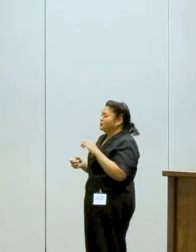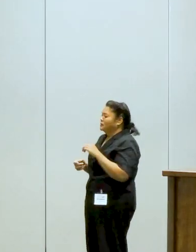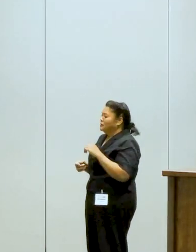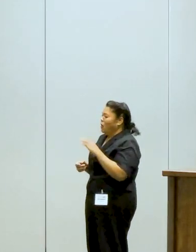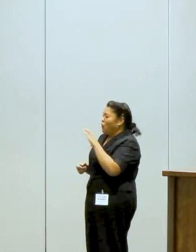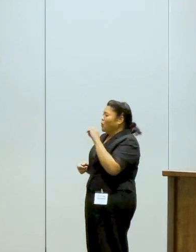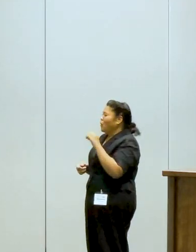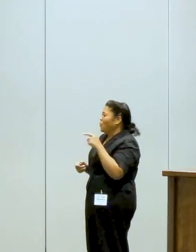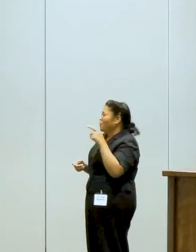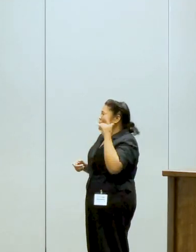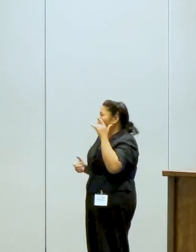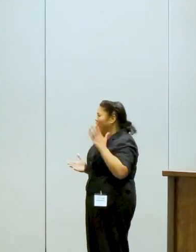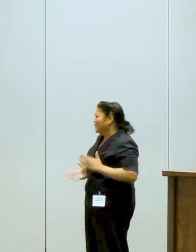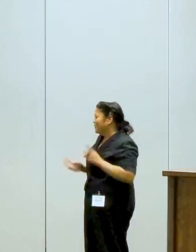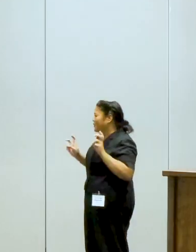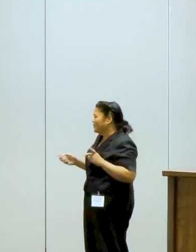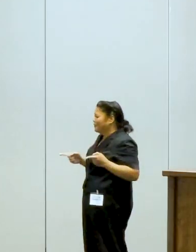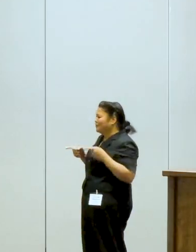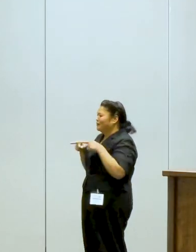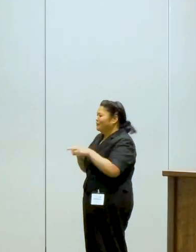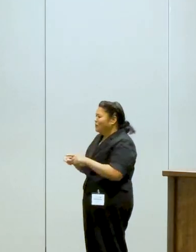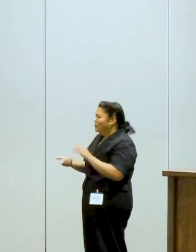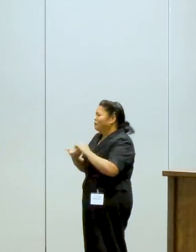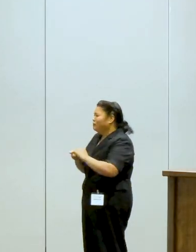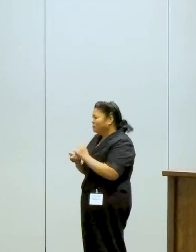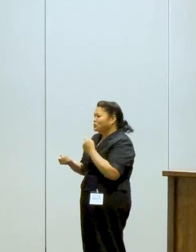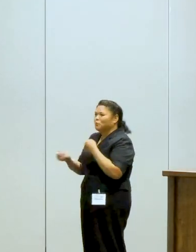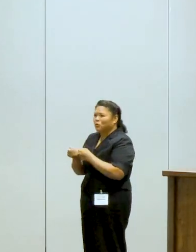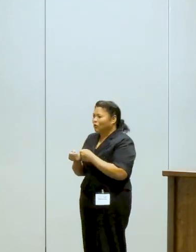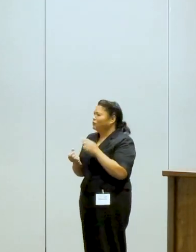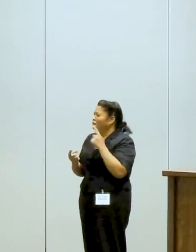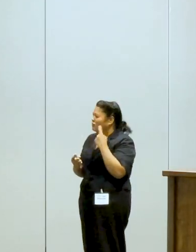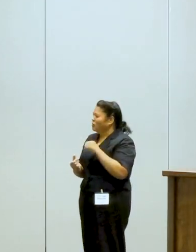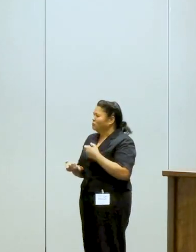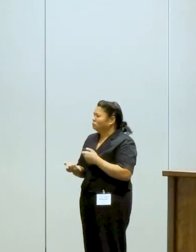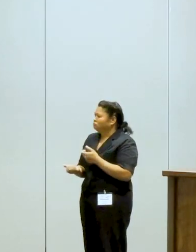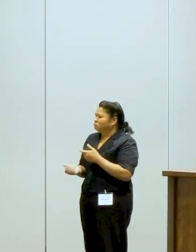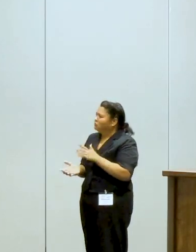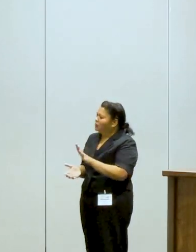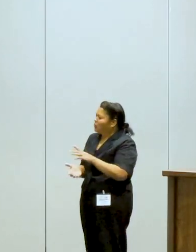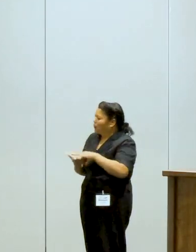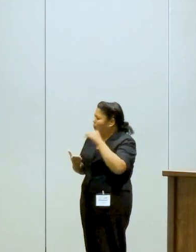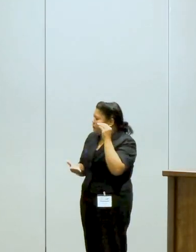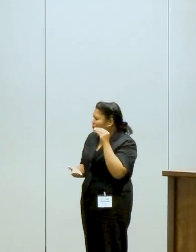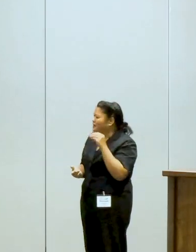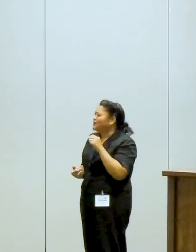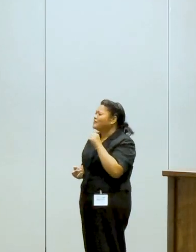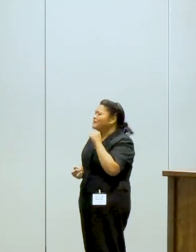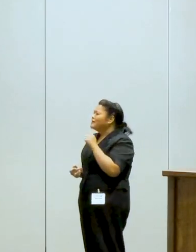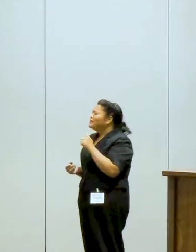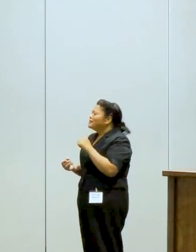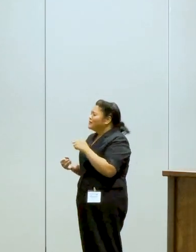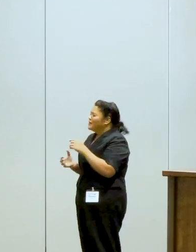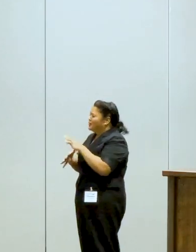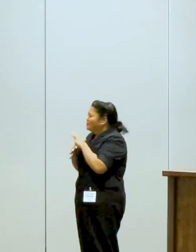professor. They get immediate access to all of those things. And it's not about diluting the material. It's about making